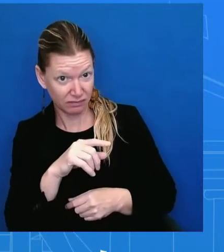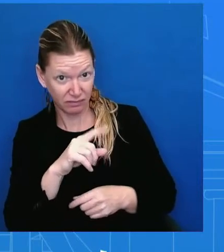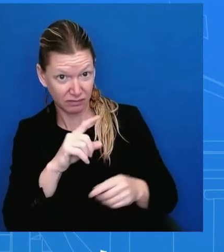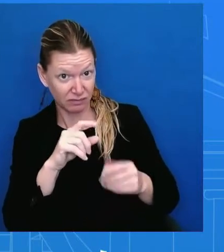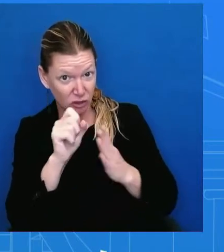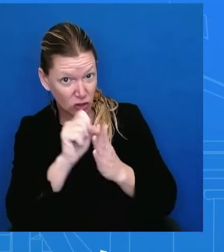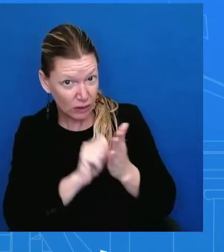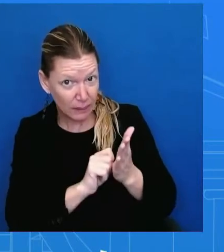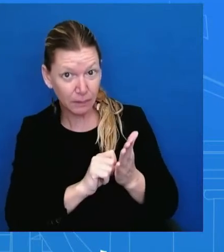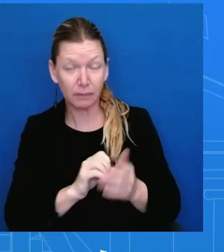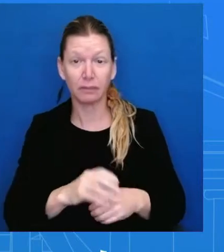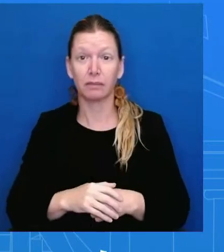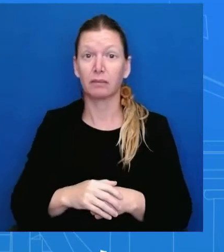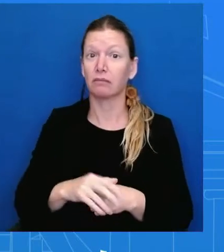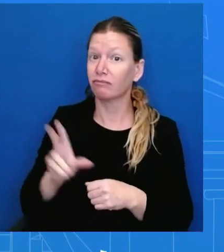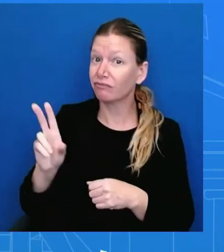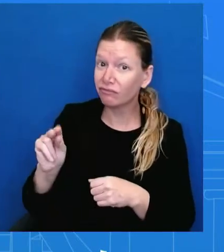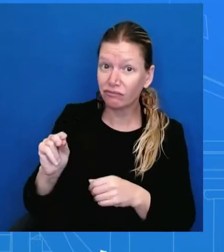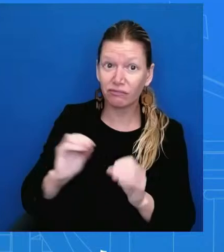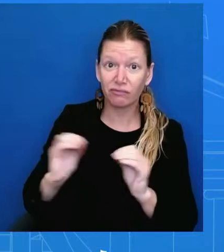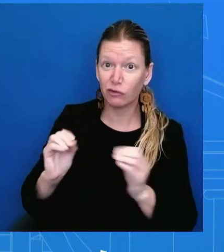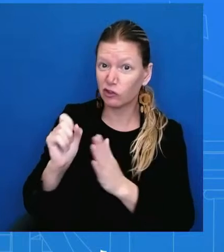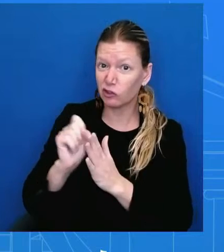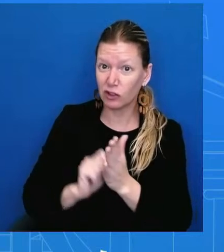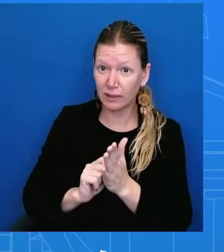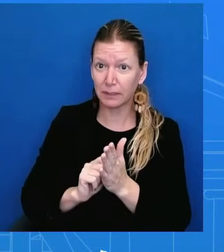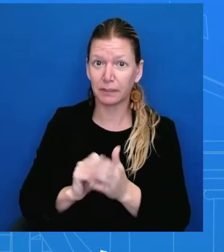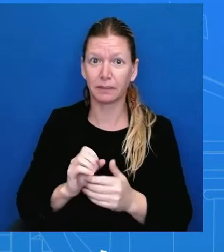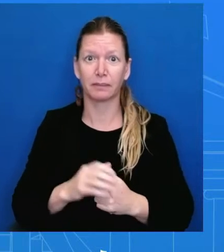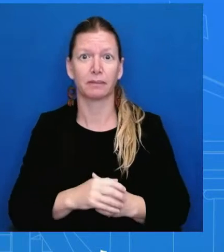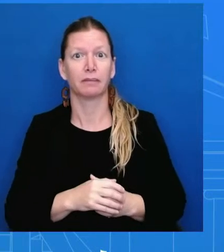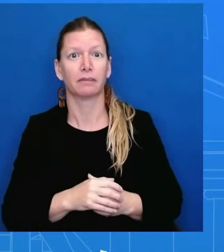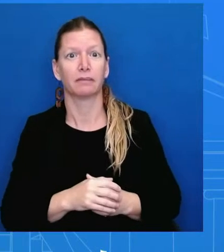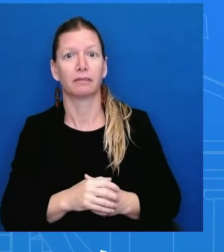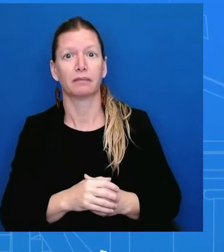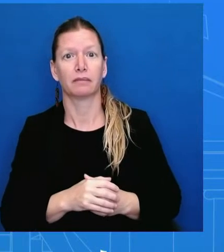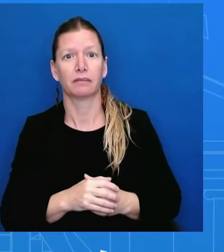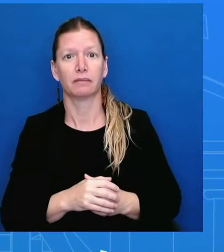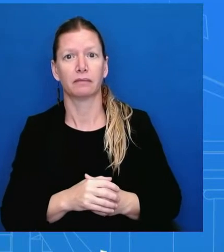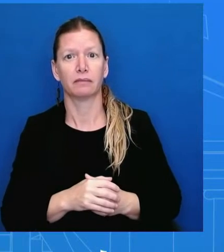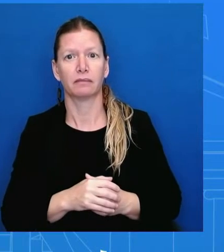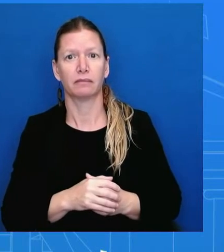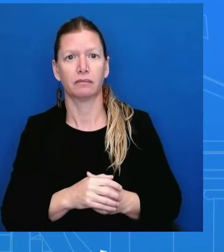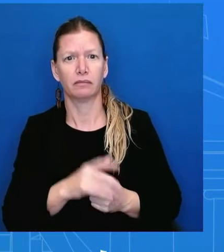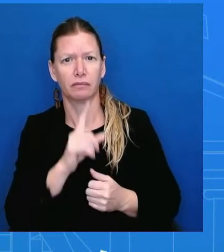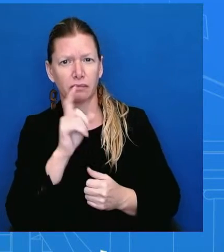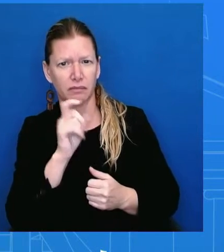Ms. Jean-Pierre: So, look, it is going to be a solo press conference. It is going to be certainly more than a two-plus-two.